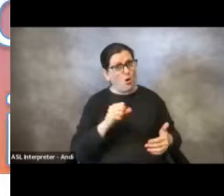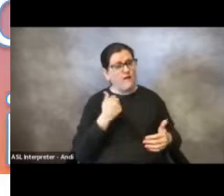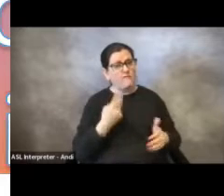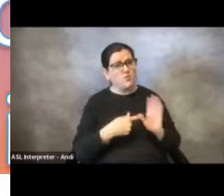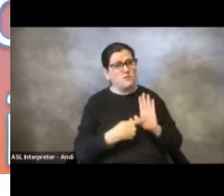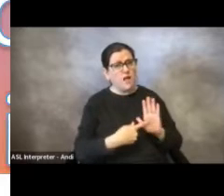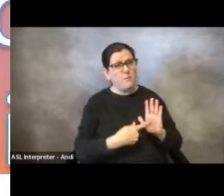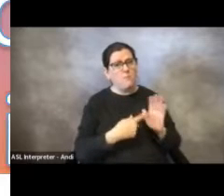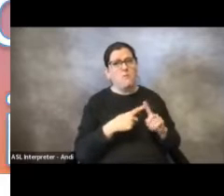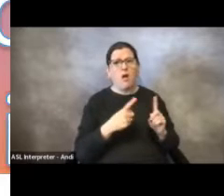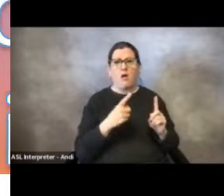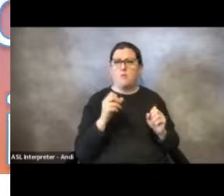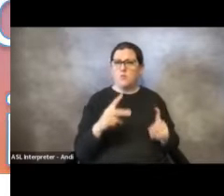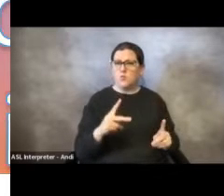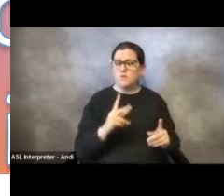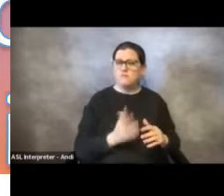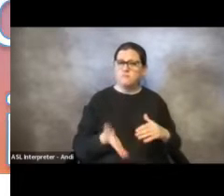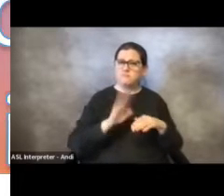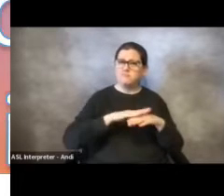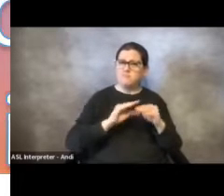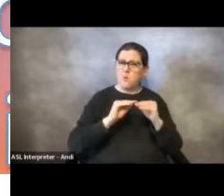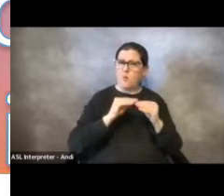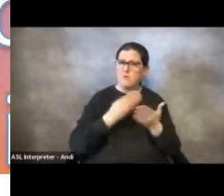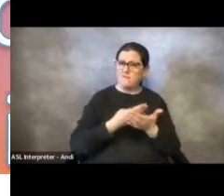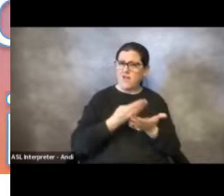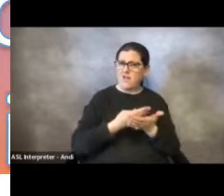opportunity to get more additional funding for things you're already doing right now.